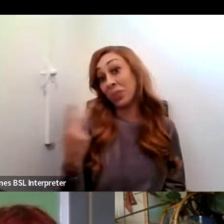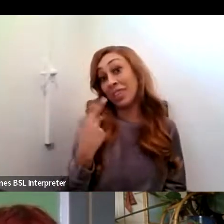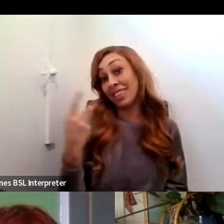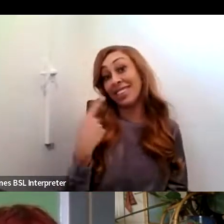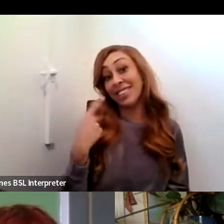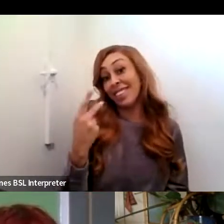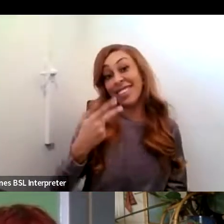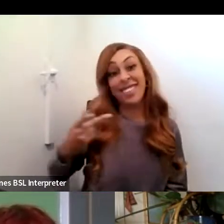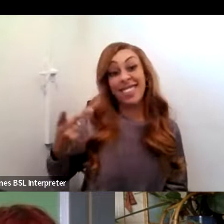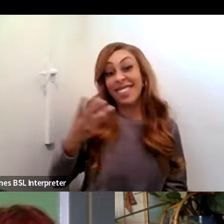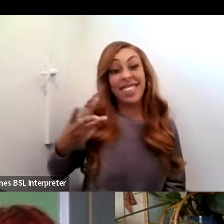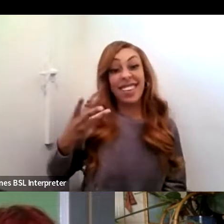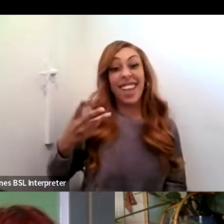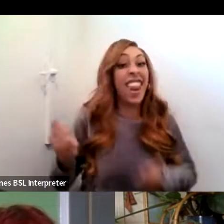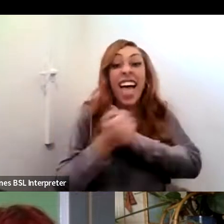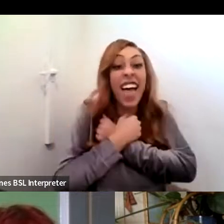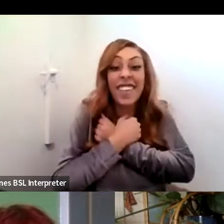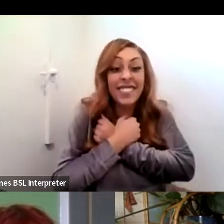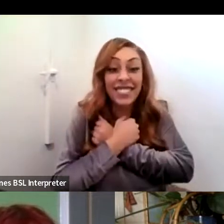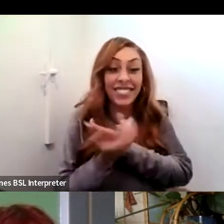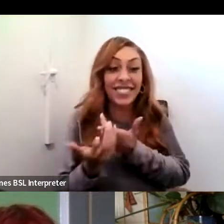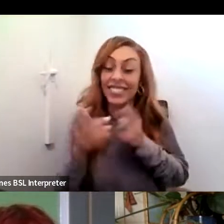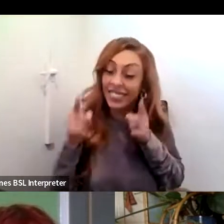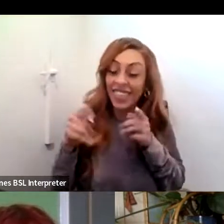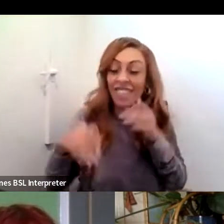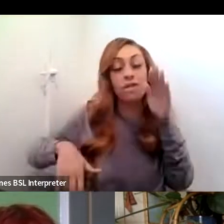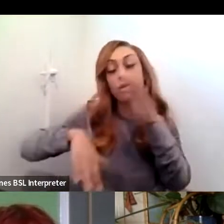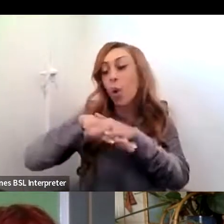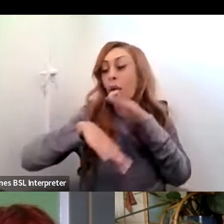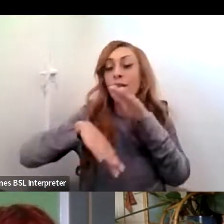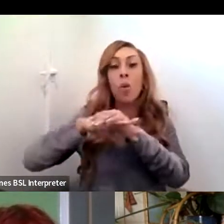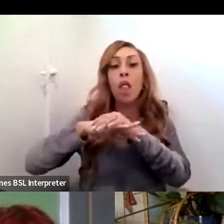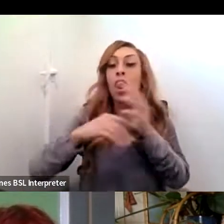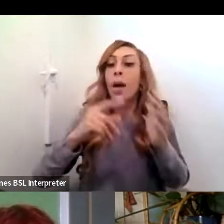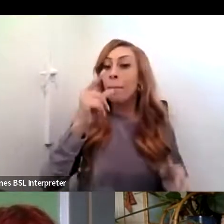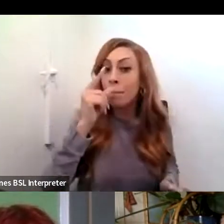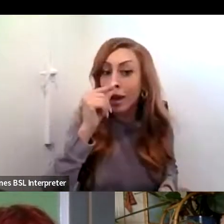We love it, because it's just so full of possibility and opportunity,